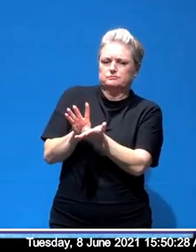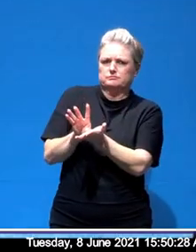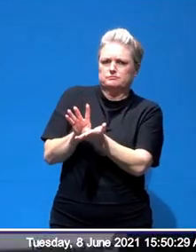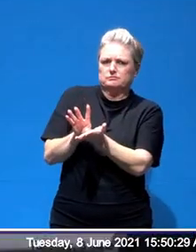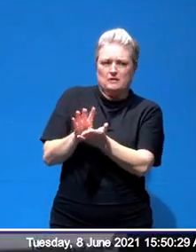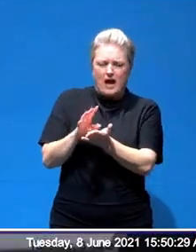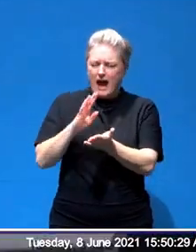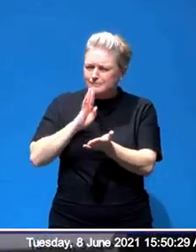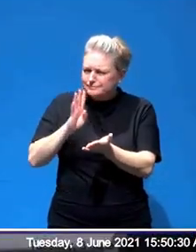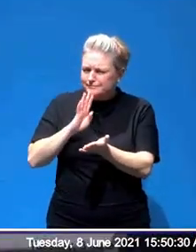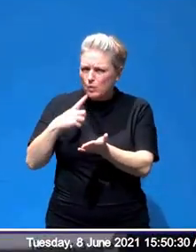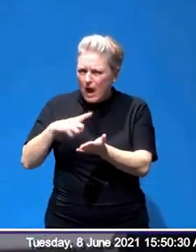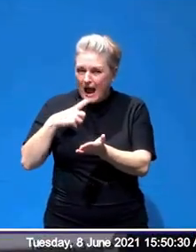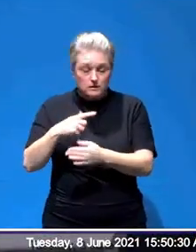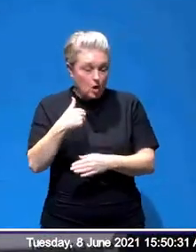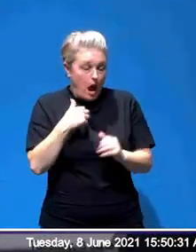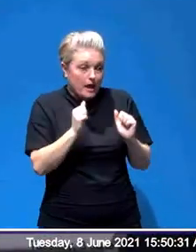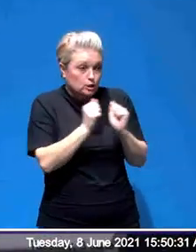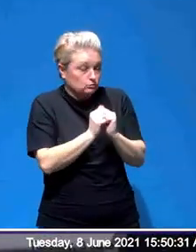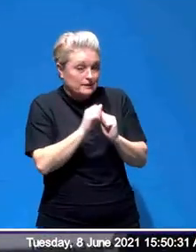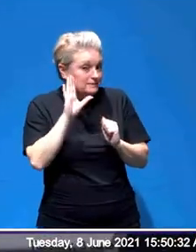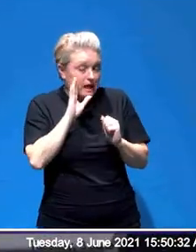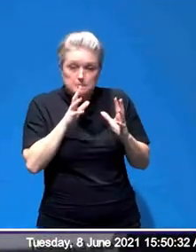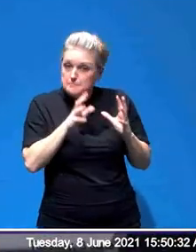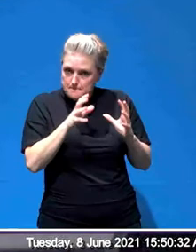I'll need to take that one on notice, if that's appropriate.